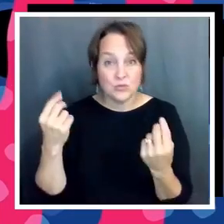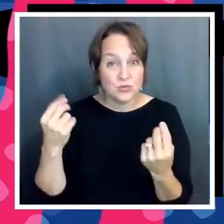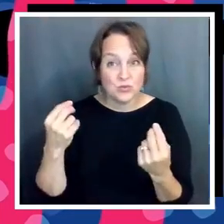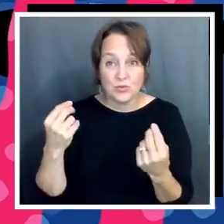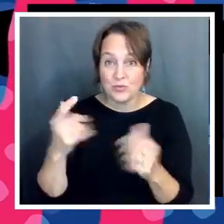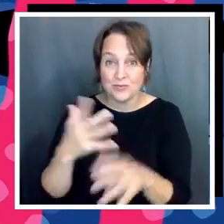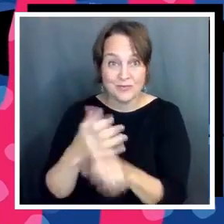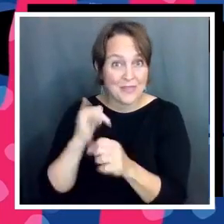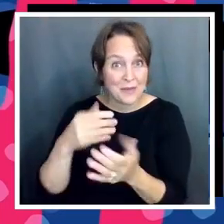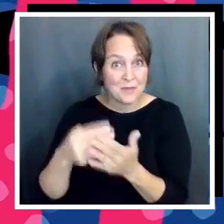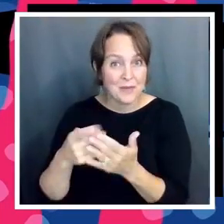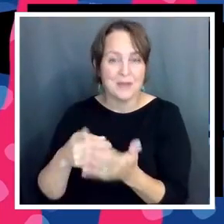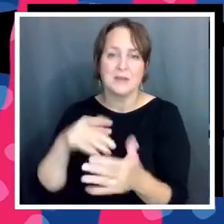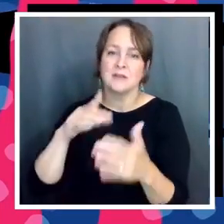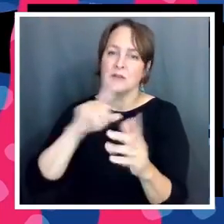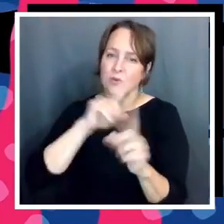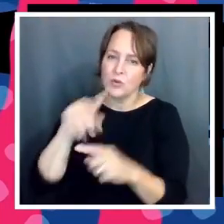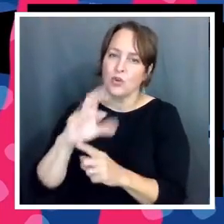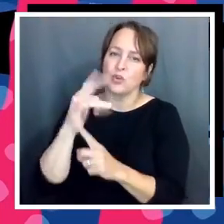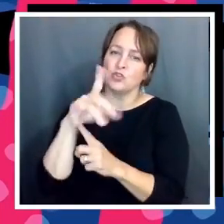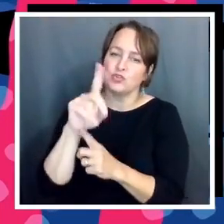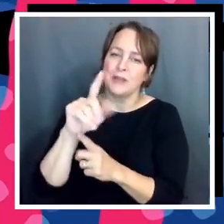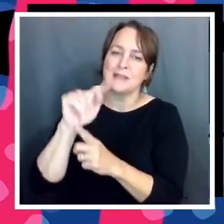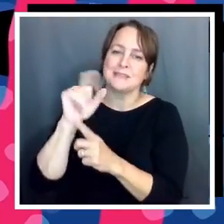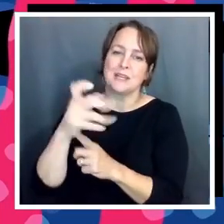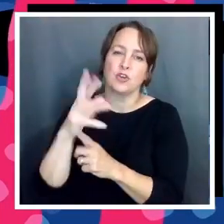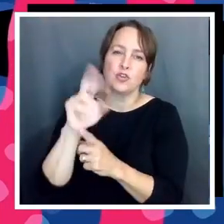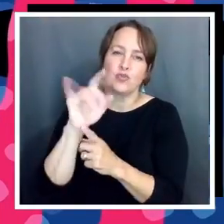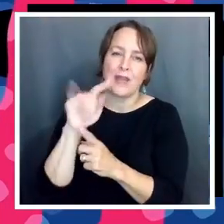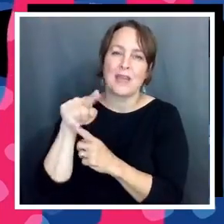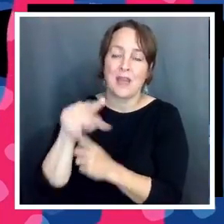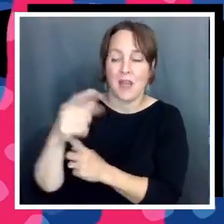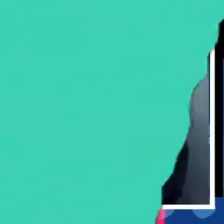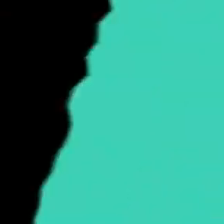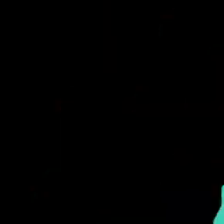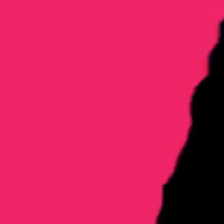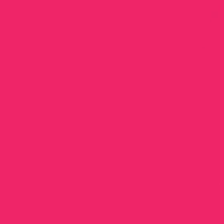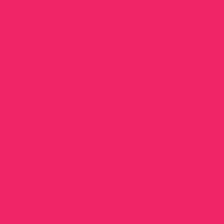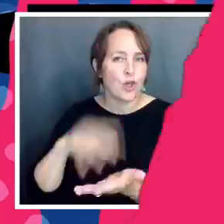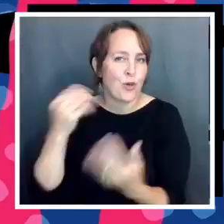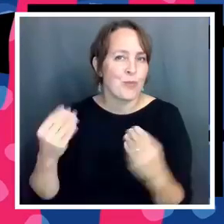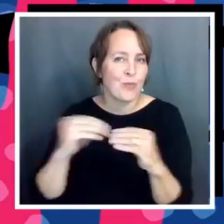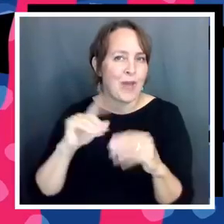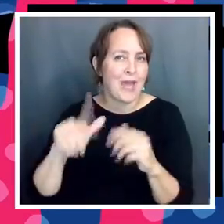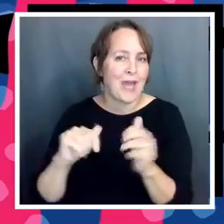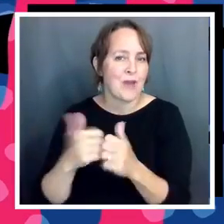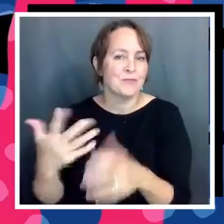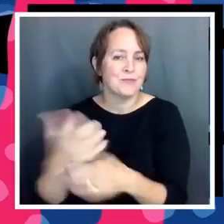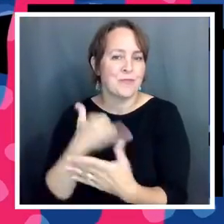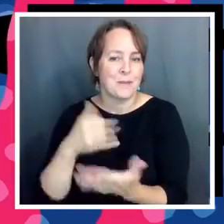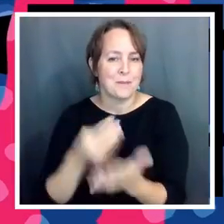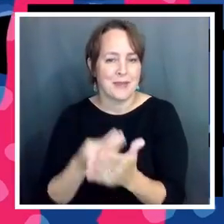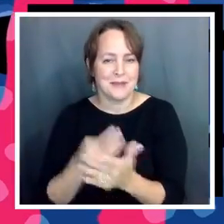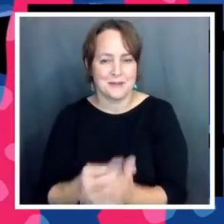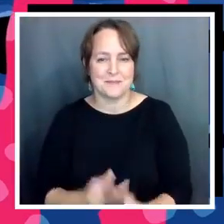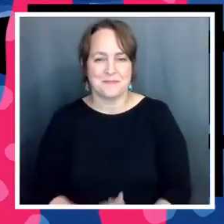MONEY OUT THERE WAITING FOR